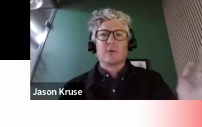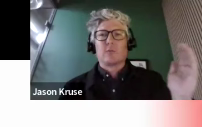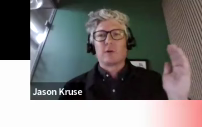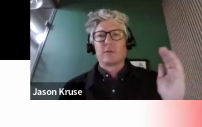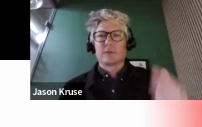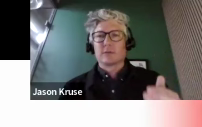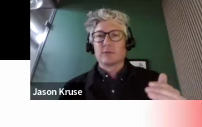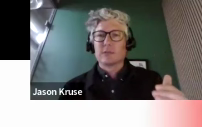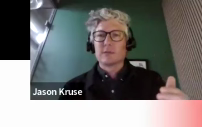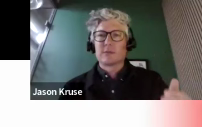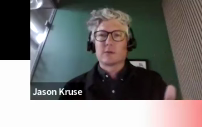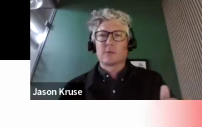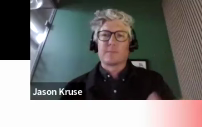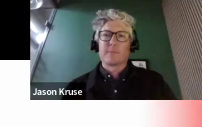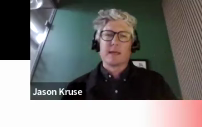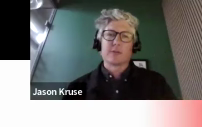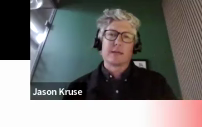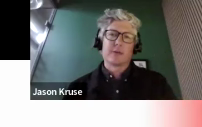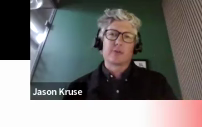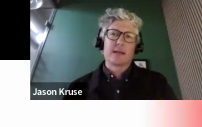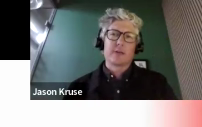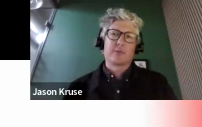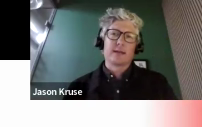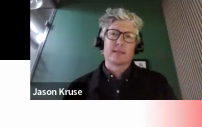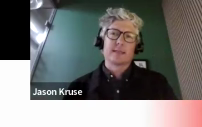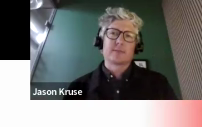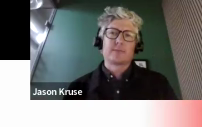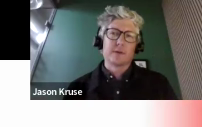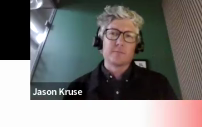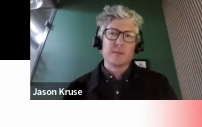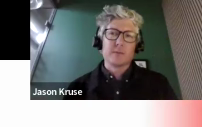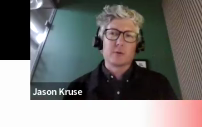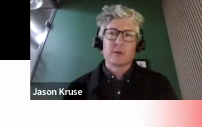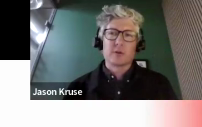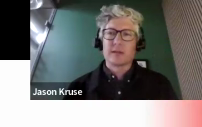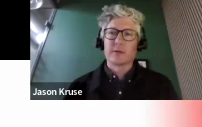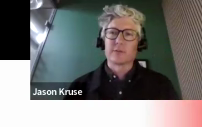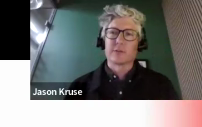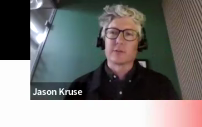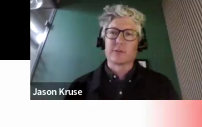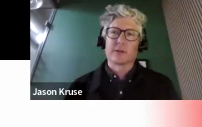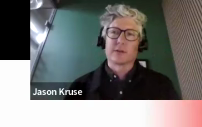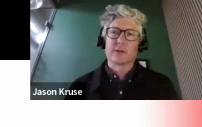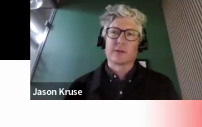You know, what are the solutions? So making sure that you're trying to create a six foot minimum clear circulation path